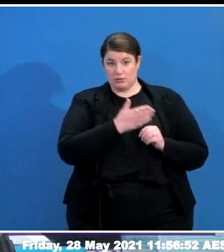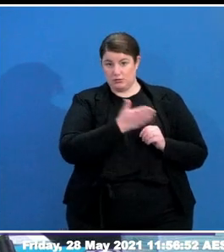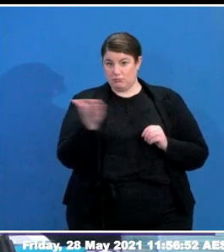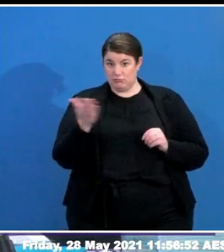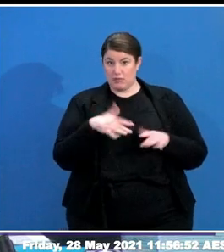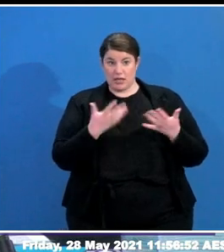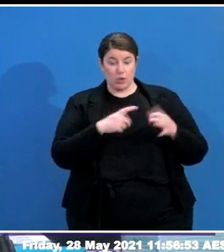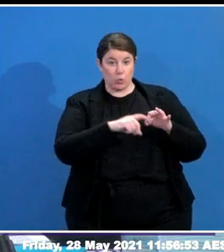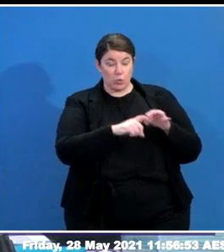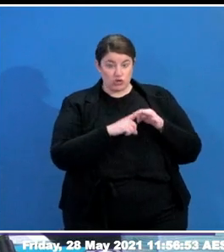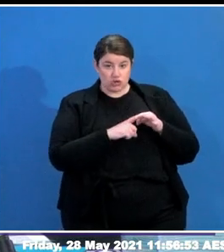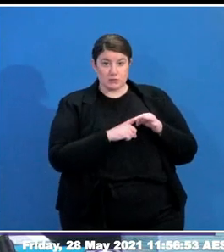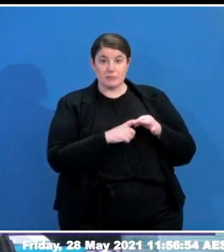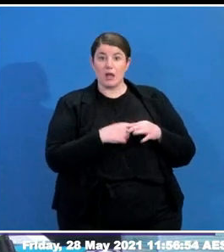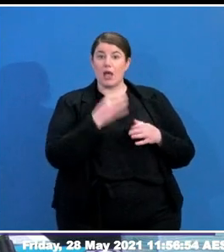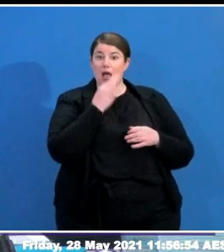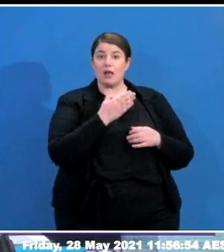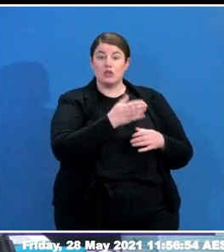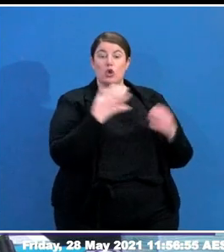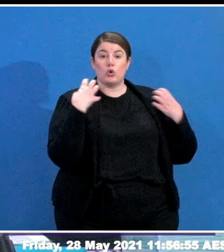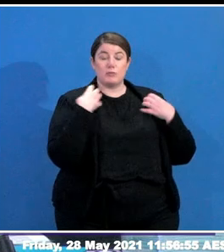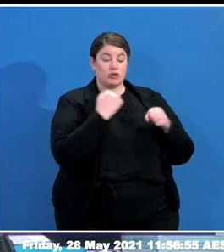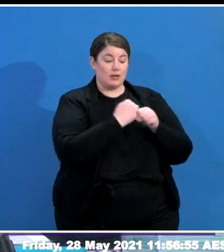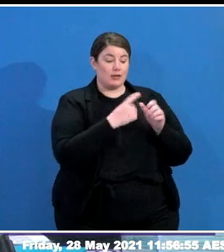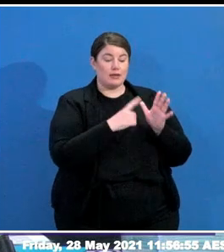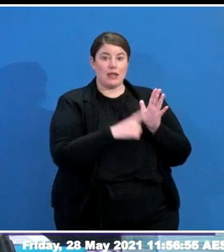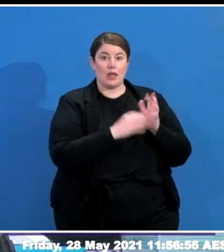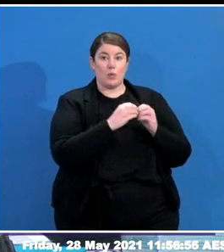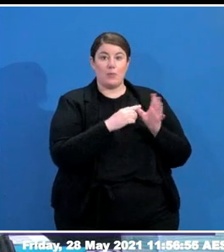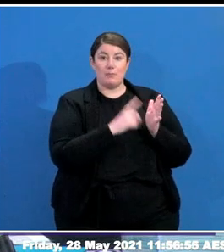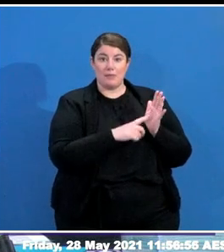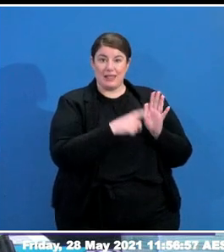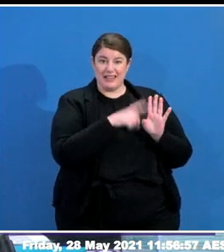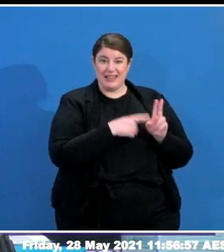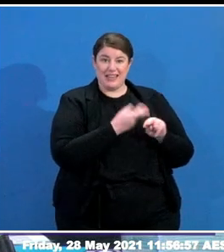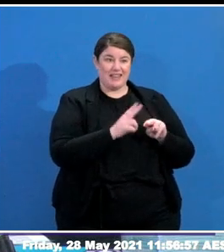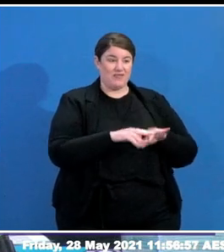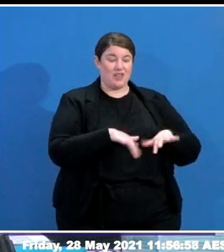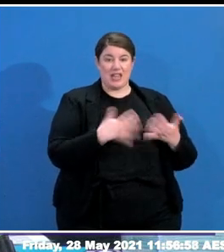has any questions, I will ask first Commissioner Galbally whether she has a question she wishes to put to Ms Cuddihy.